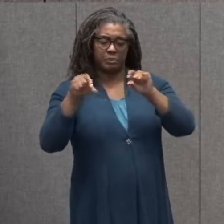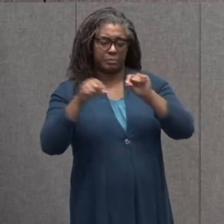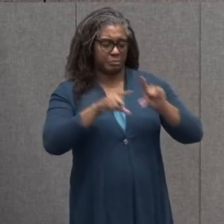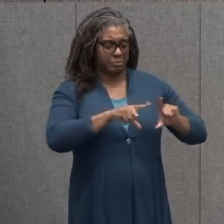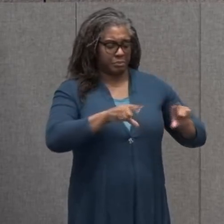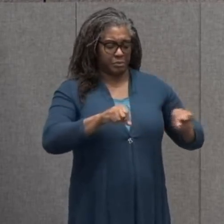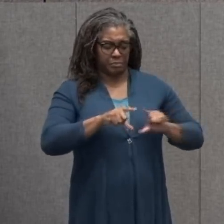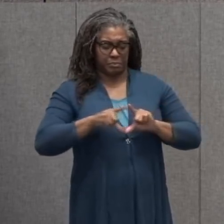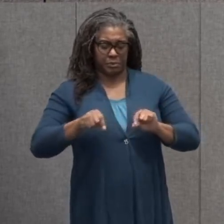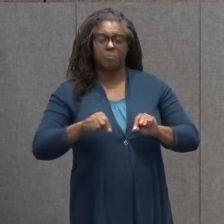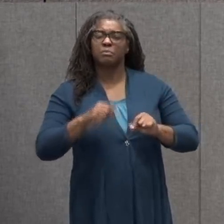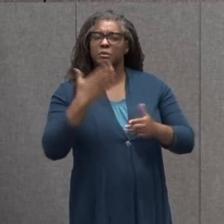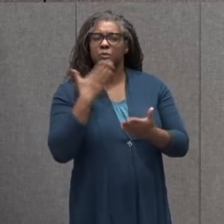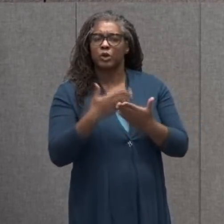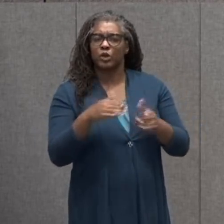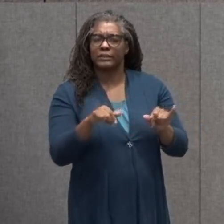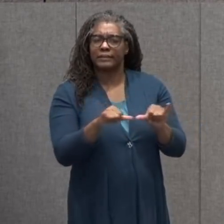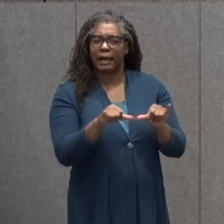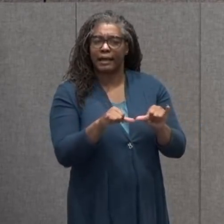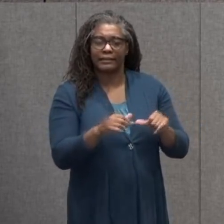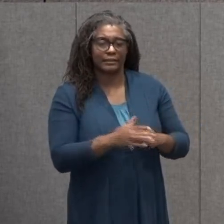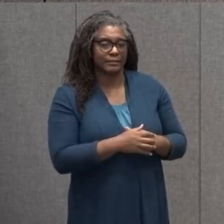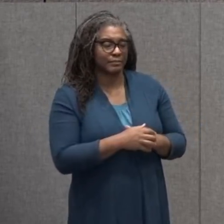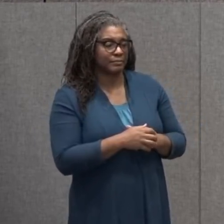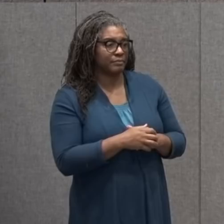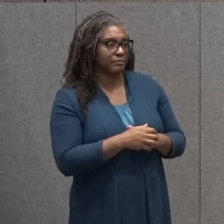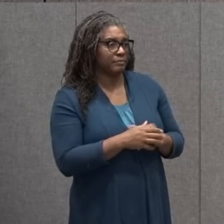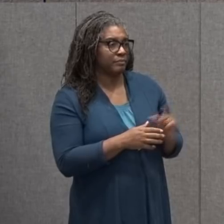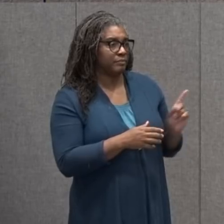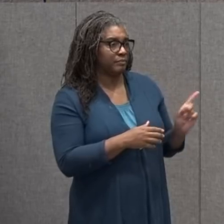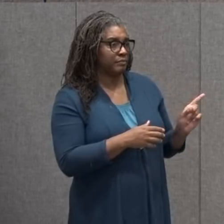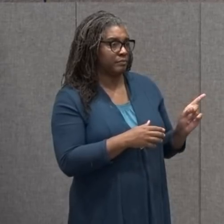Yeah, so then after I folded it, so I have four sections,